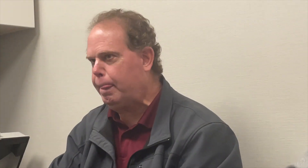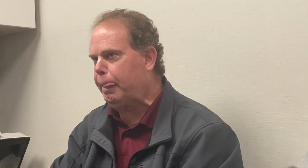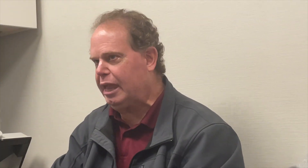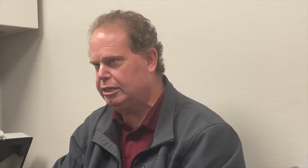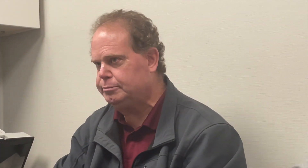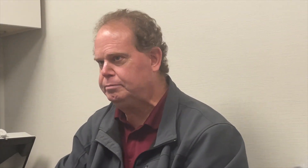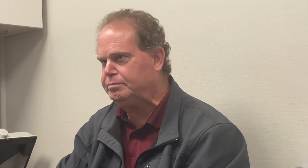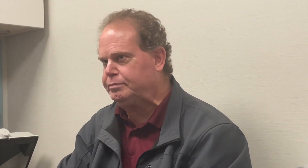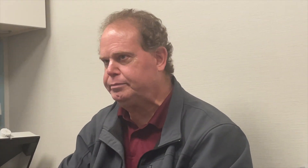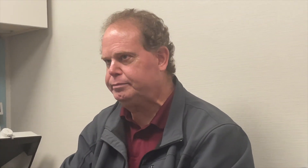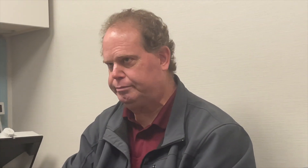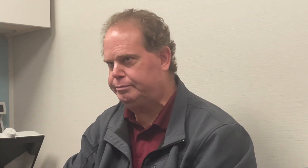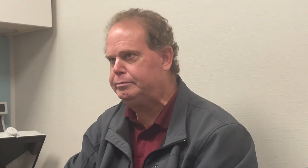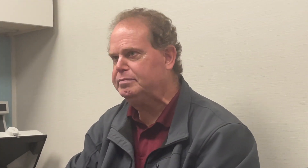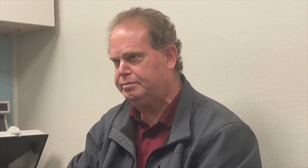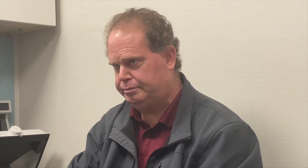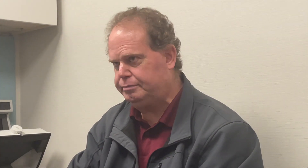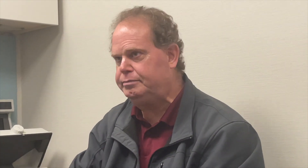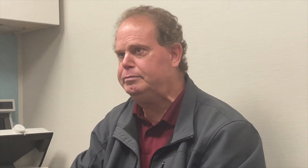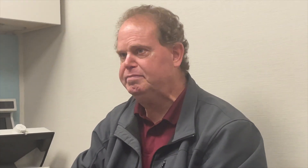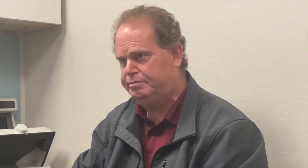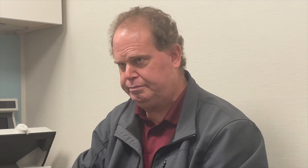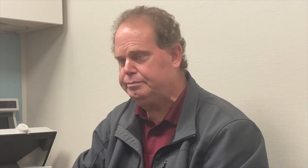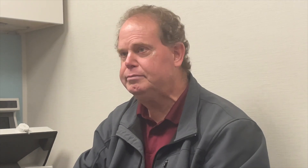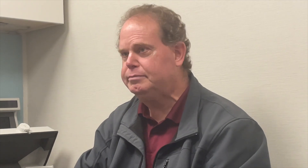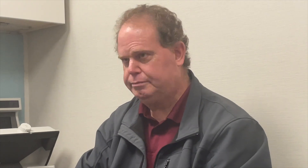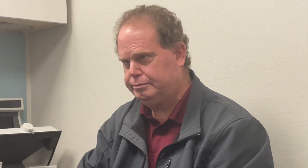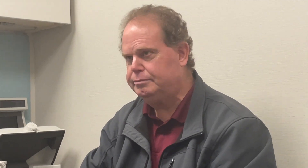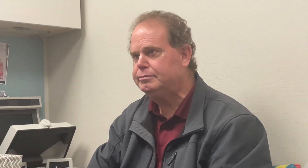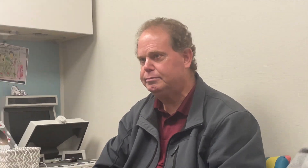headache or you're dizzy or anything like that and you feel like you need to take